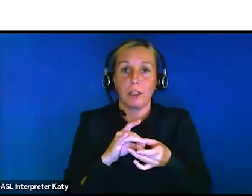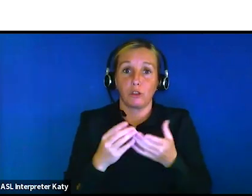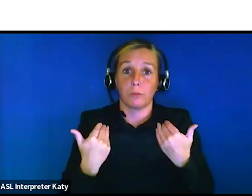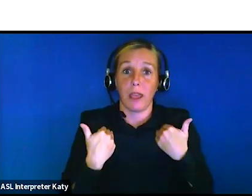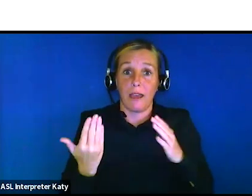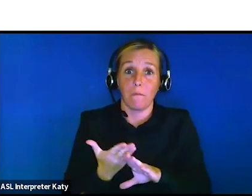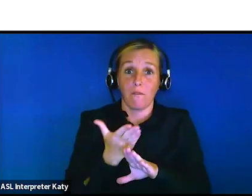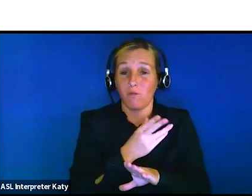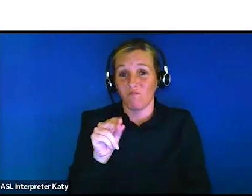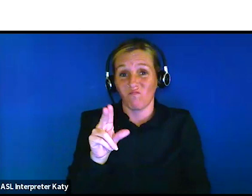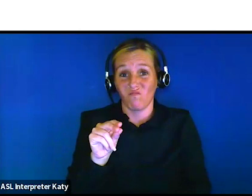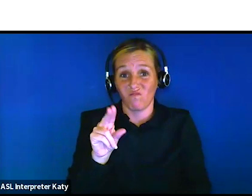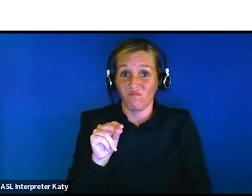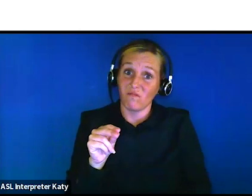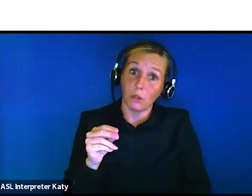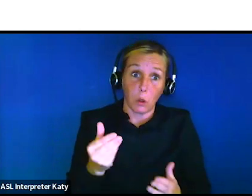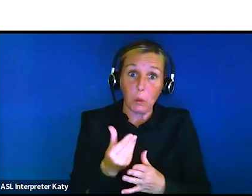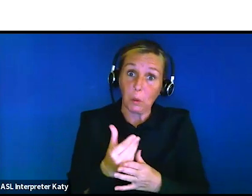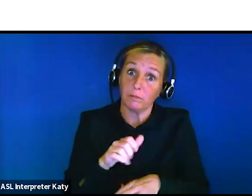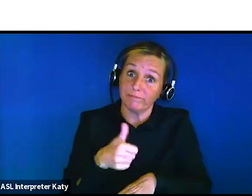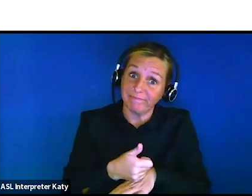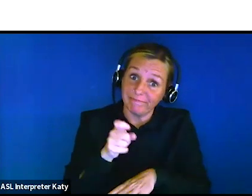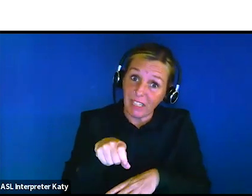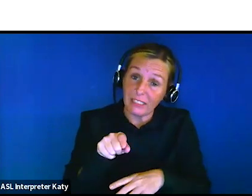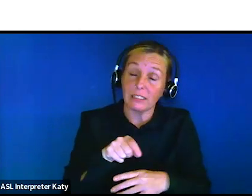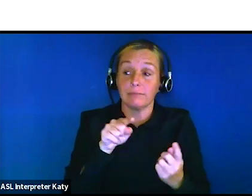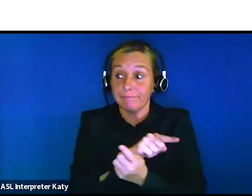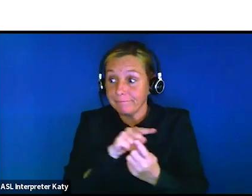It's requiring the the states and territories and tribal leadership